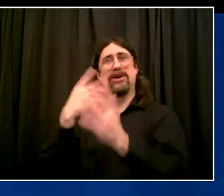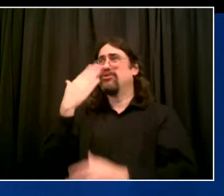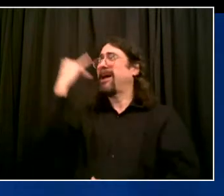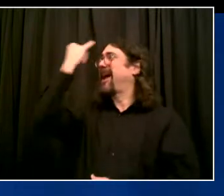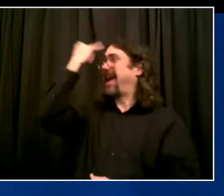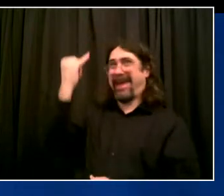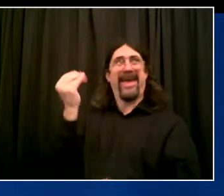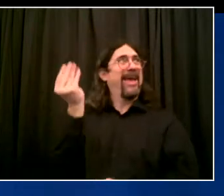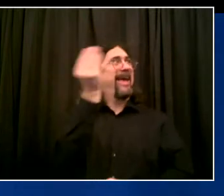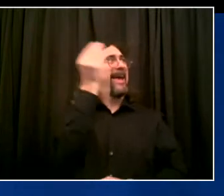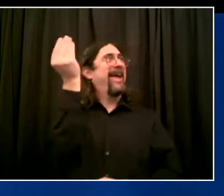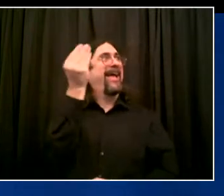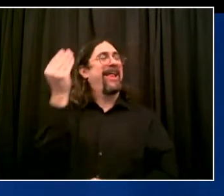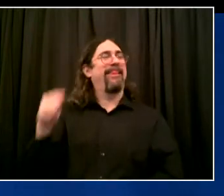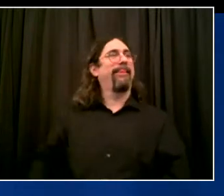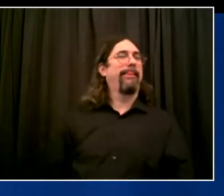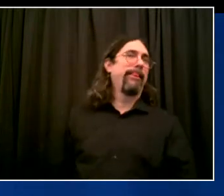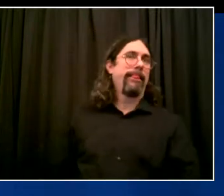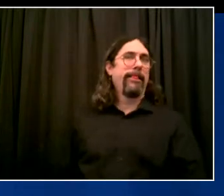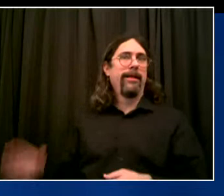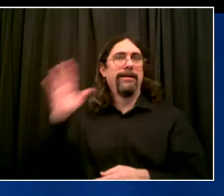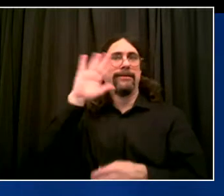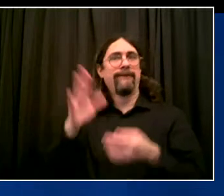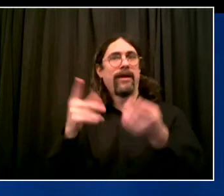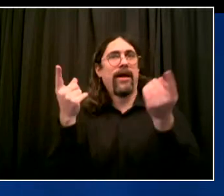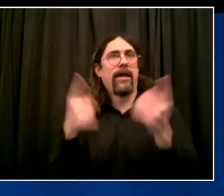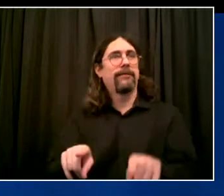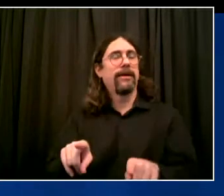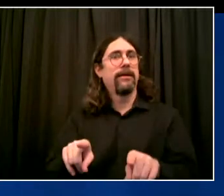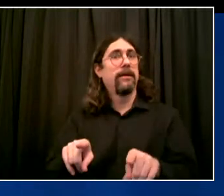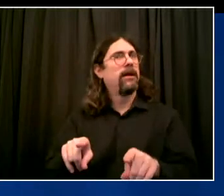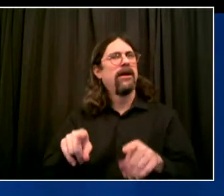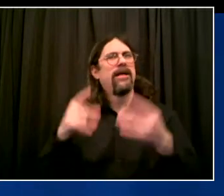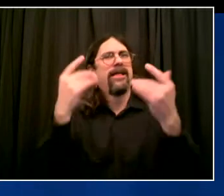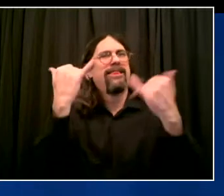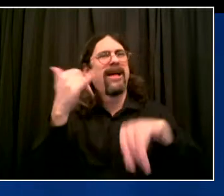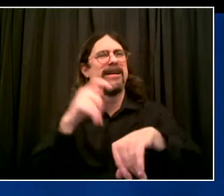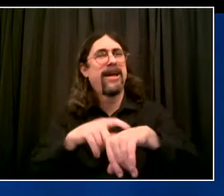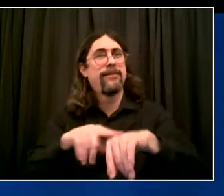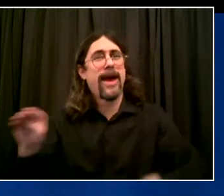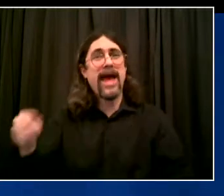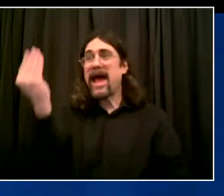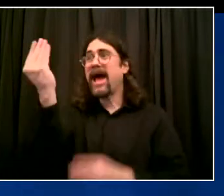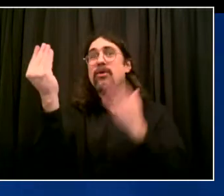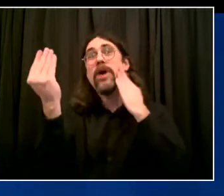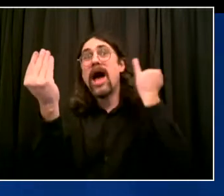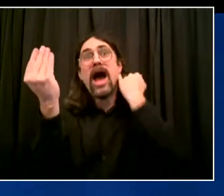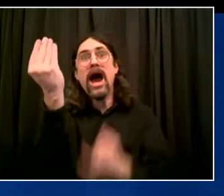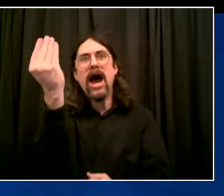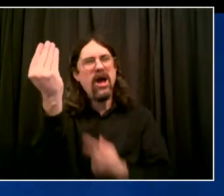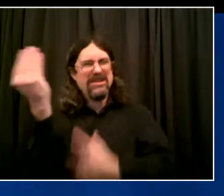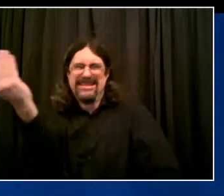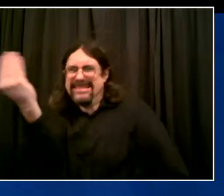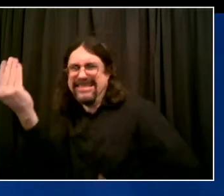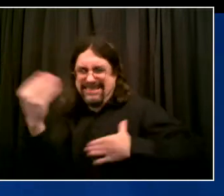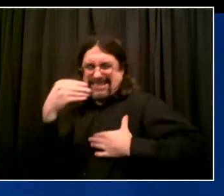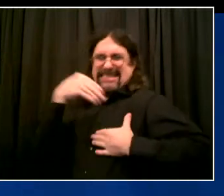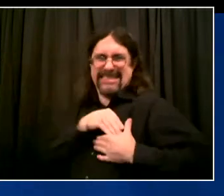WE DO HERE AT THE NYPD. WHEN YOU TALKED ABOBOUT TOTODAY'S S NOANUNCEMENT OF THE DISCUSSIONS